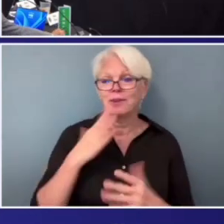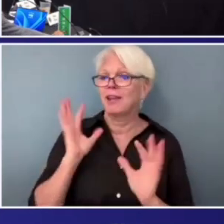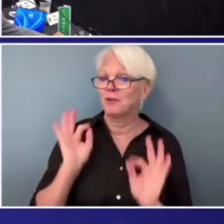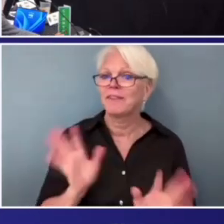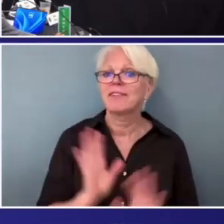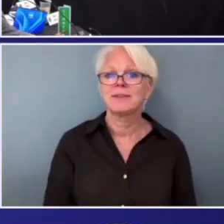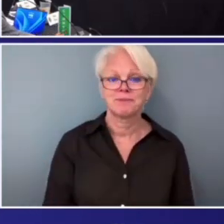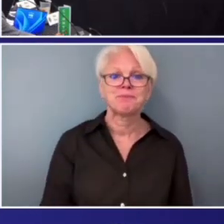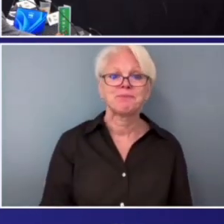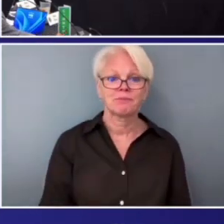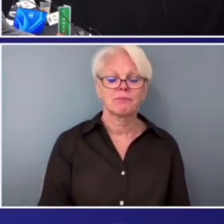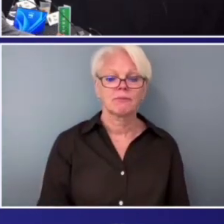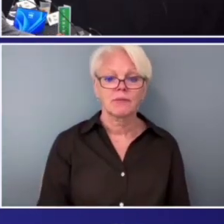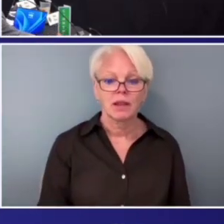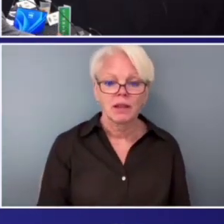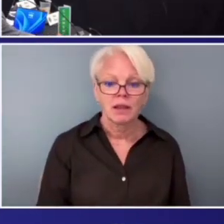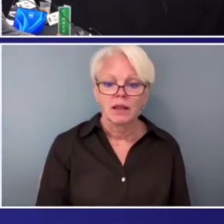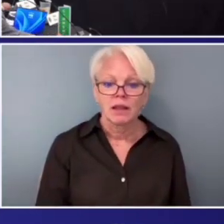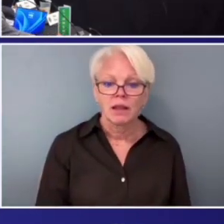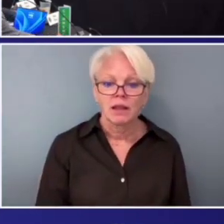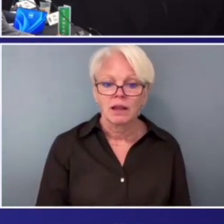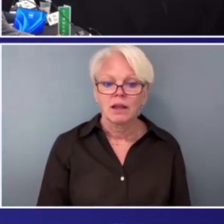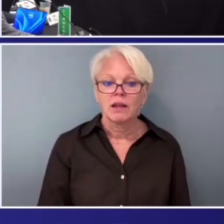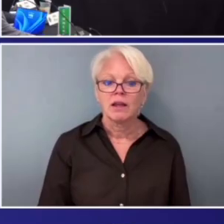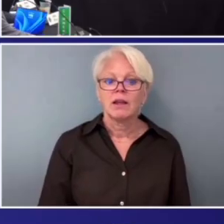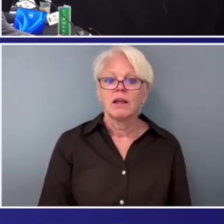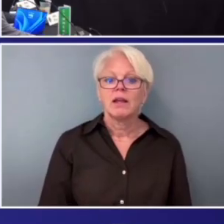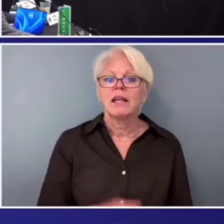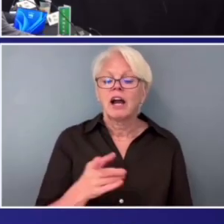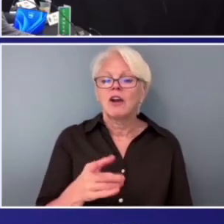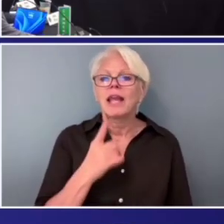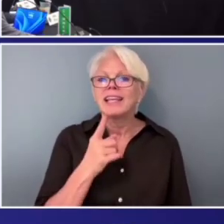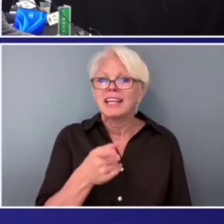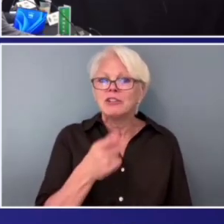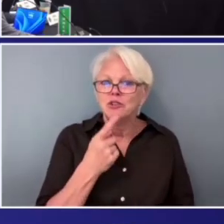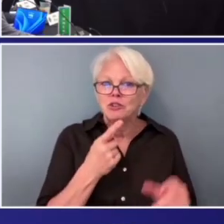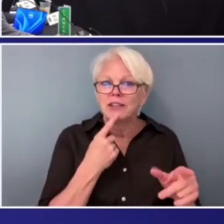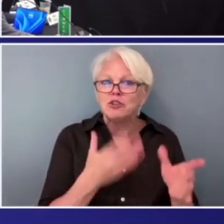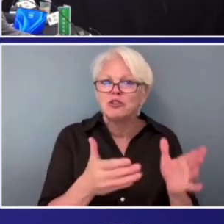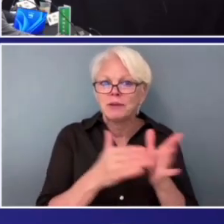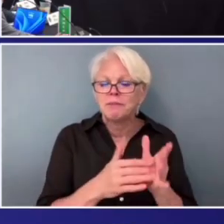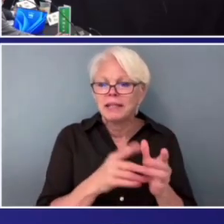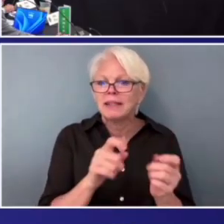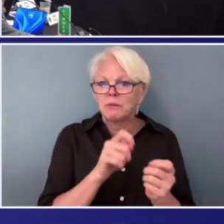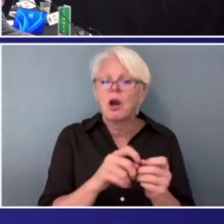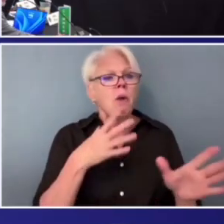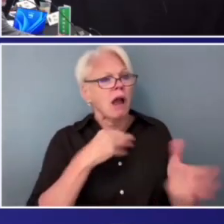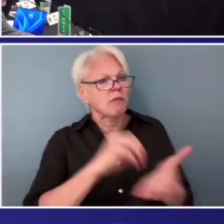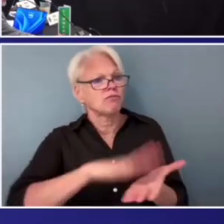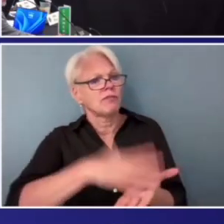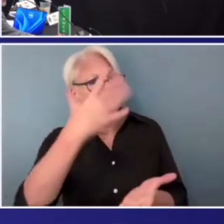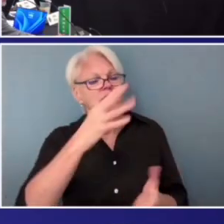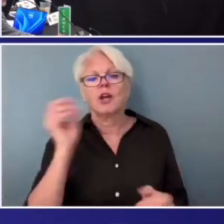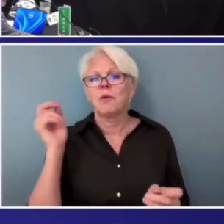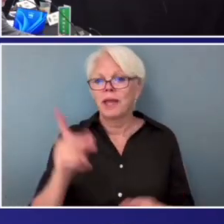And please send us the precise scenario just so we make sure we answer it I have it. I've got it. Next, we'll go to Scott.